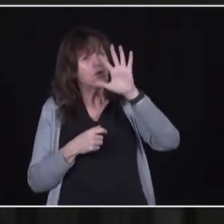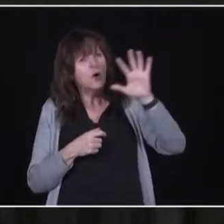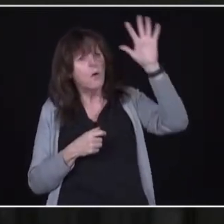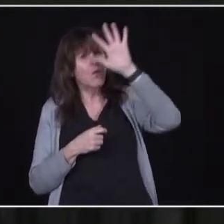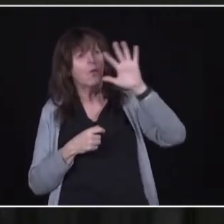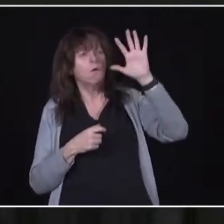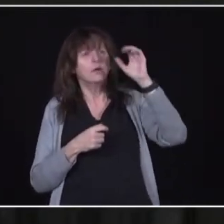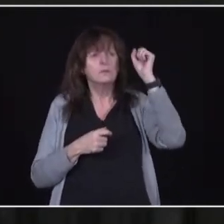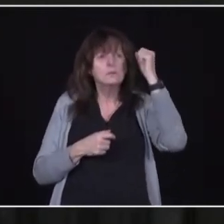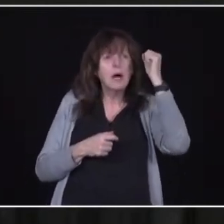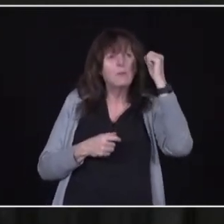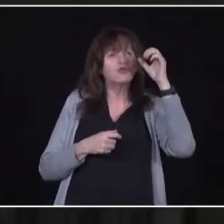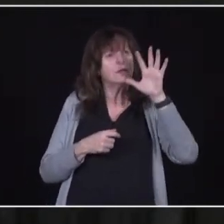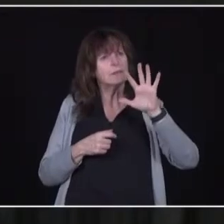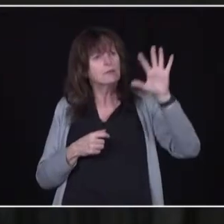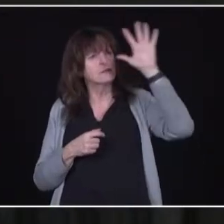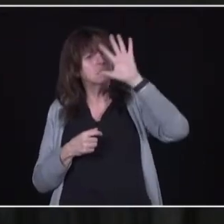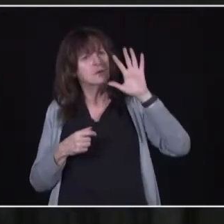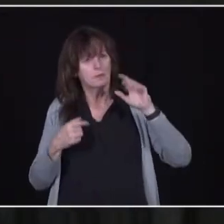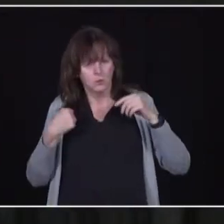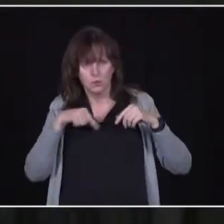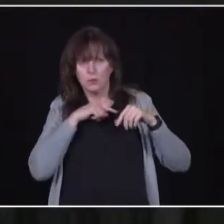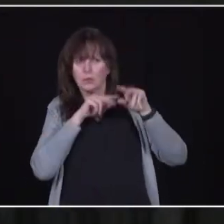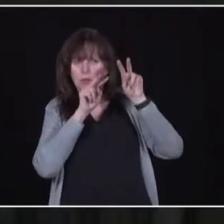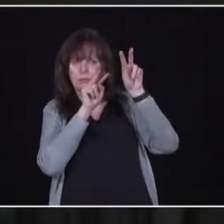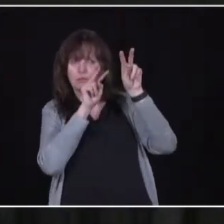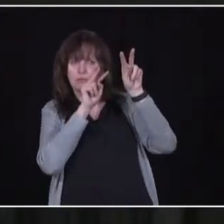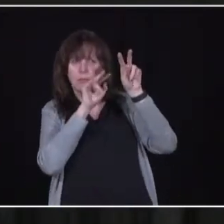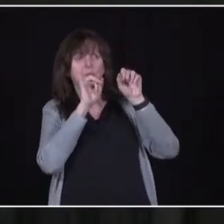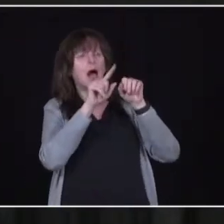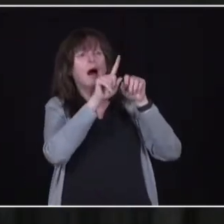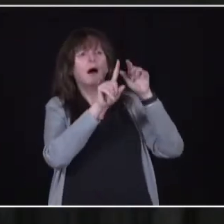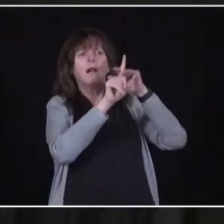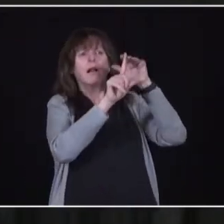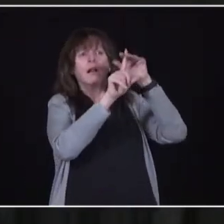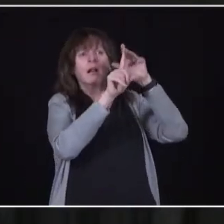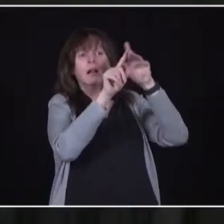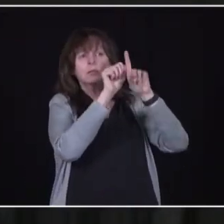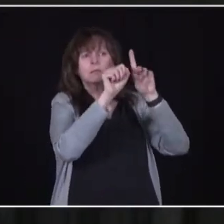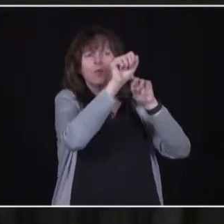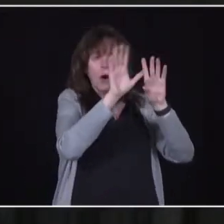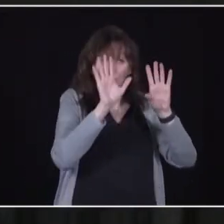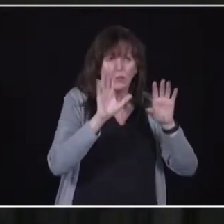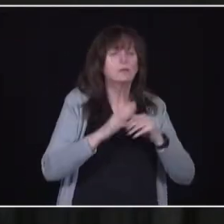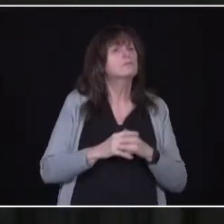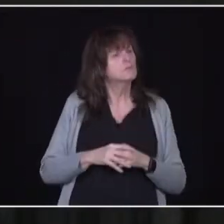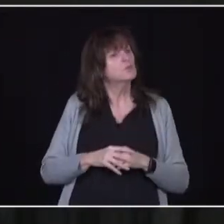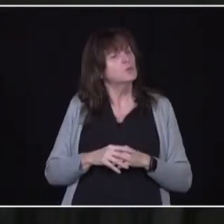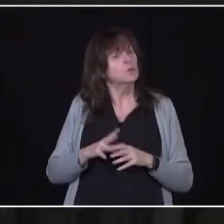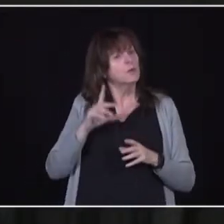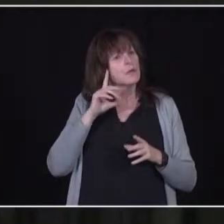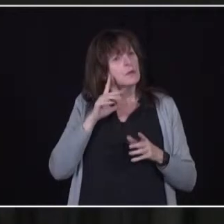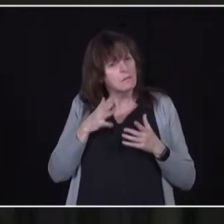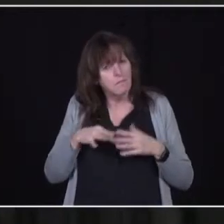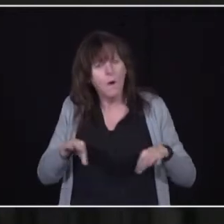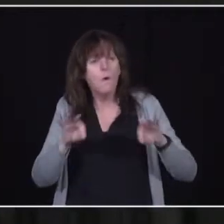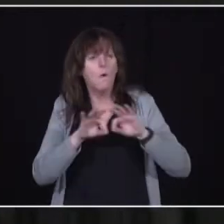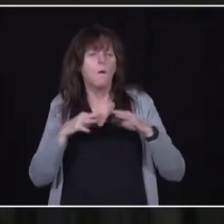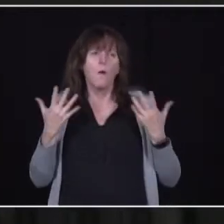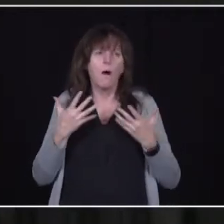ministry level and for our government is every student in the community of Laurentian and within northern Ontario and the Sudbury community, we